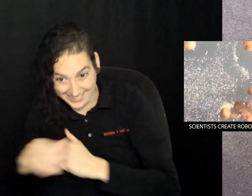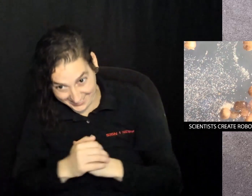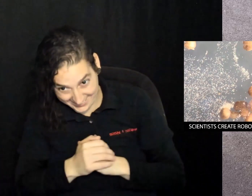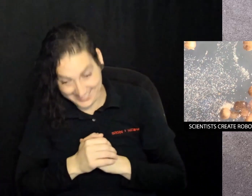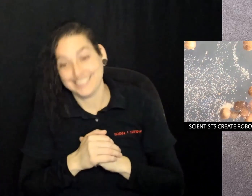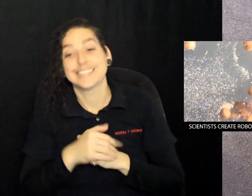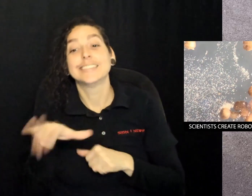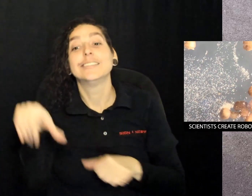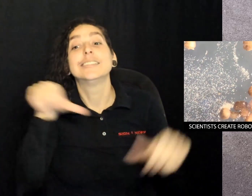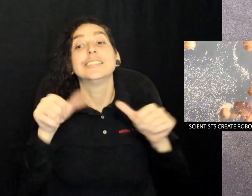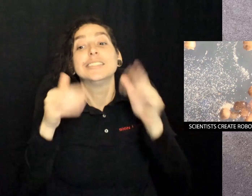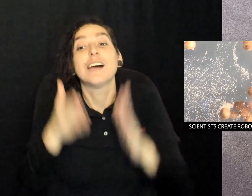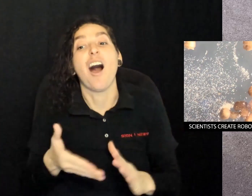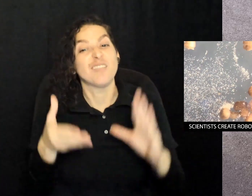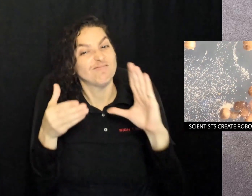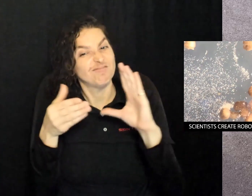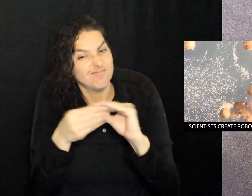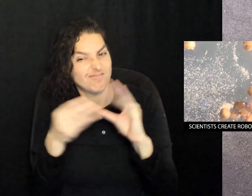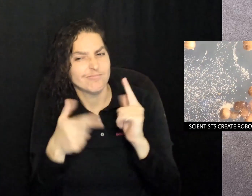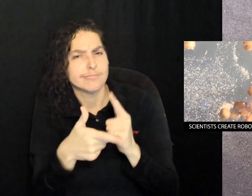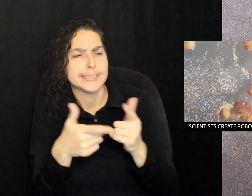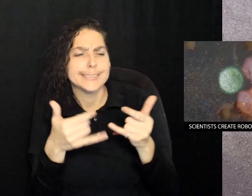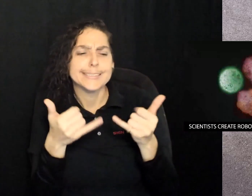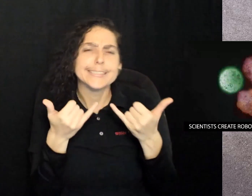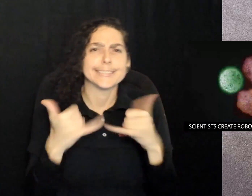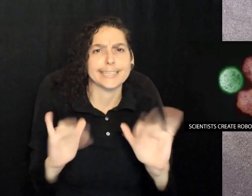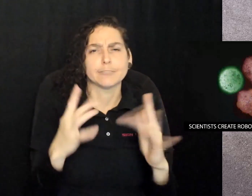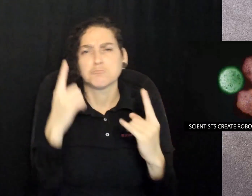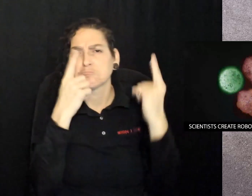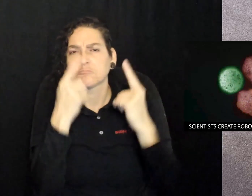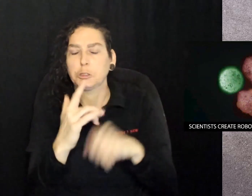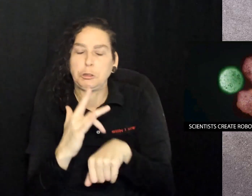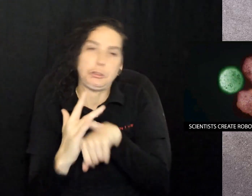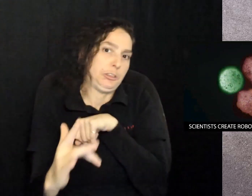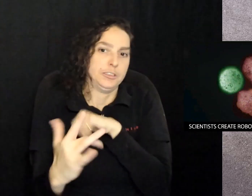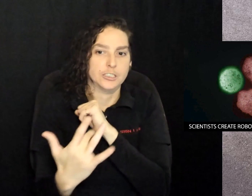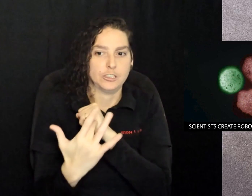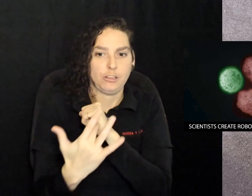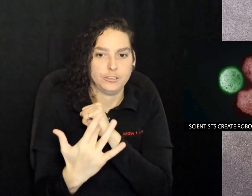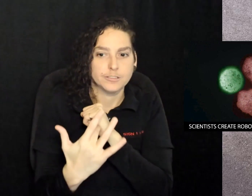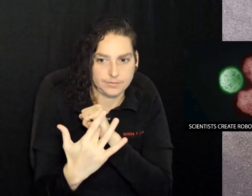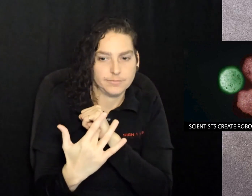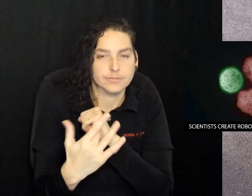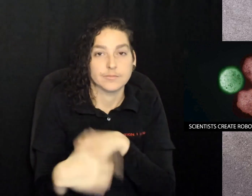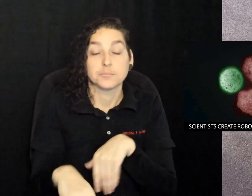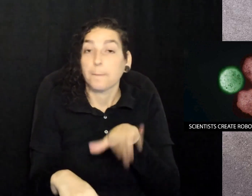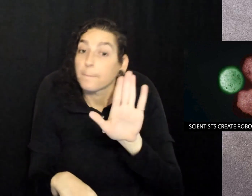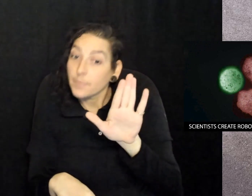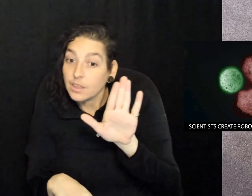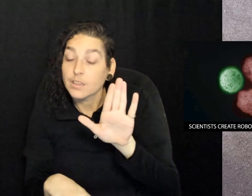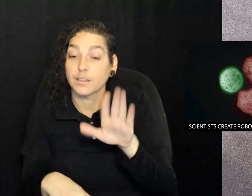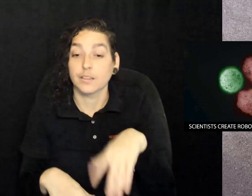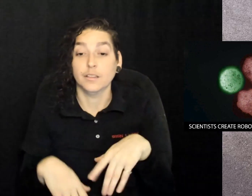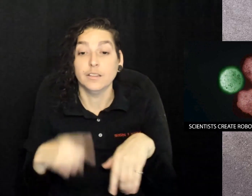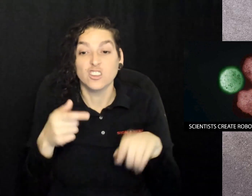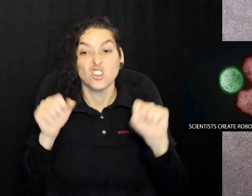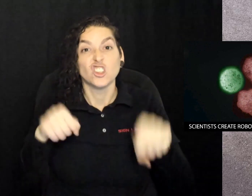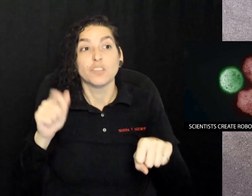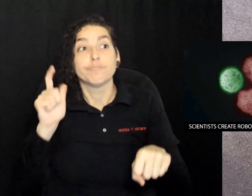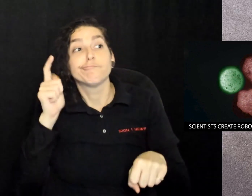days they mature into offspring scientists say this is still considered very early technology